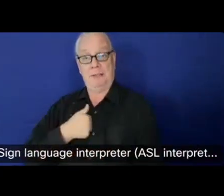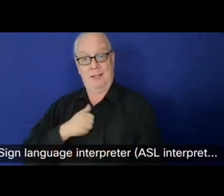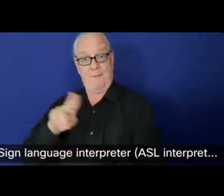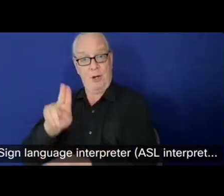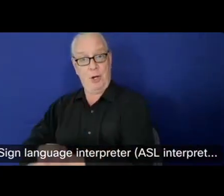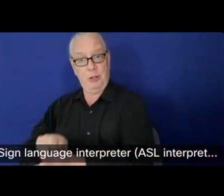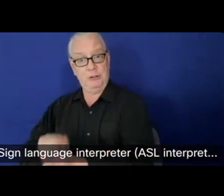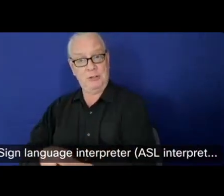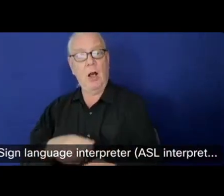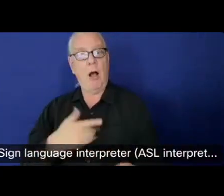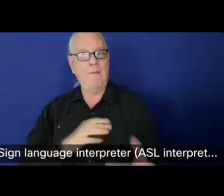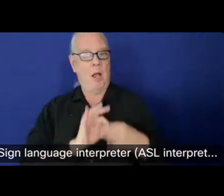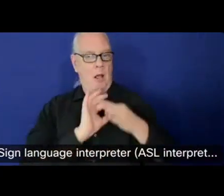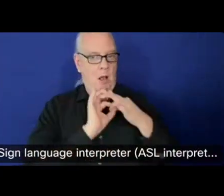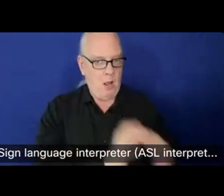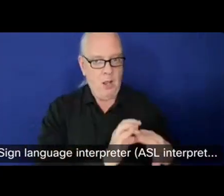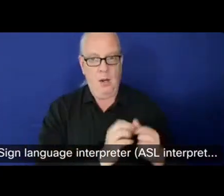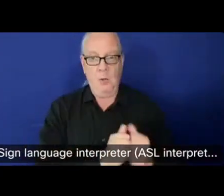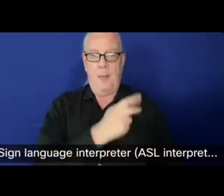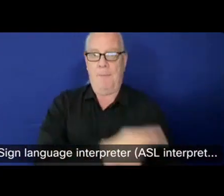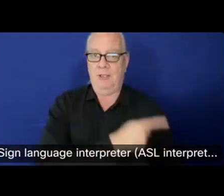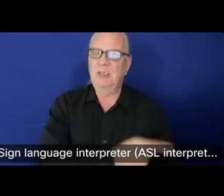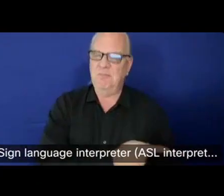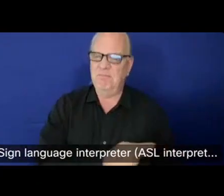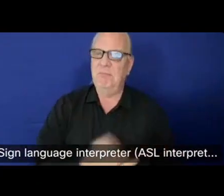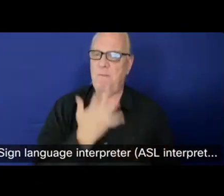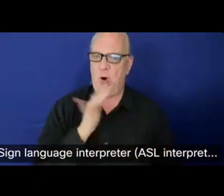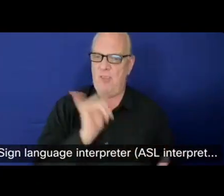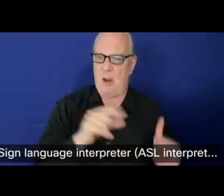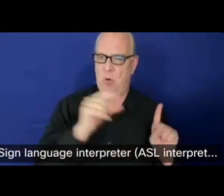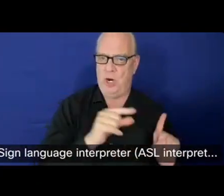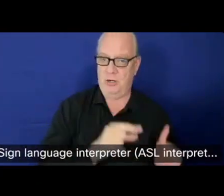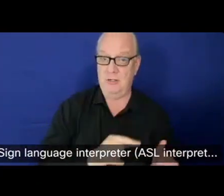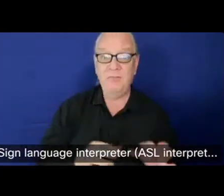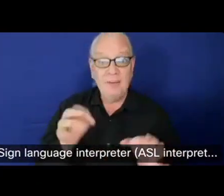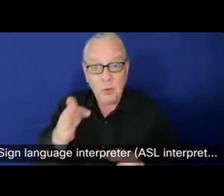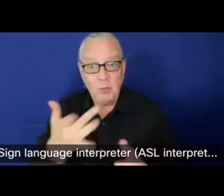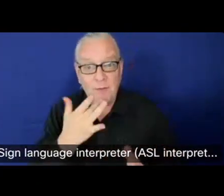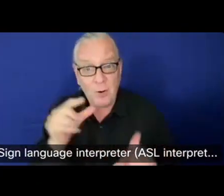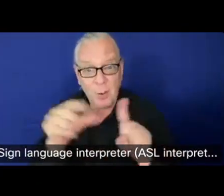that you prefer to use or that the people that you're engaging with prefer to use, then by all means, use that word. But